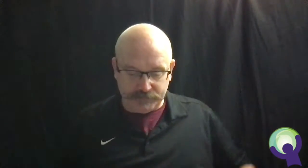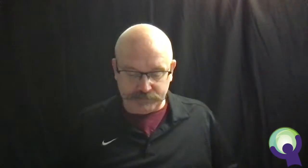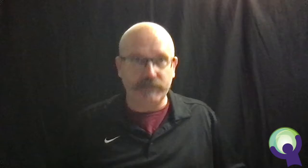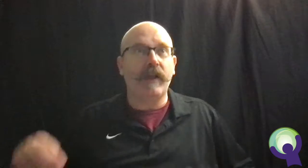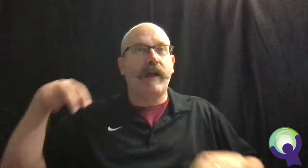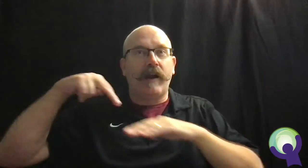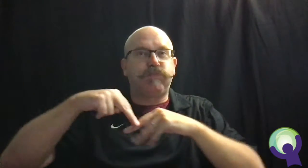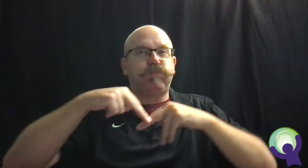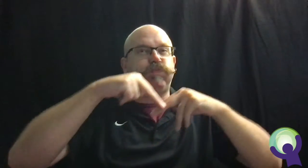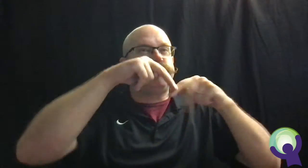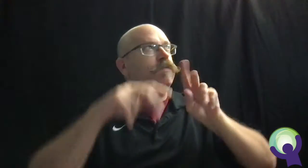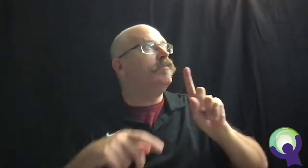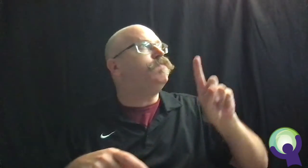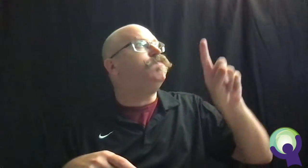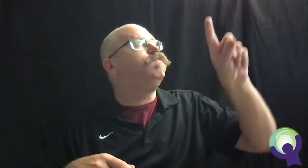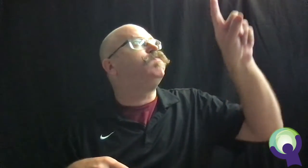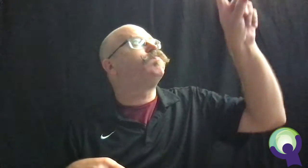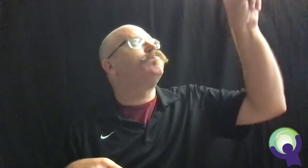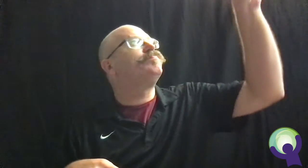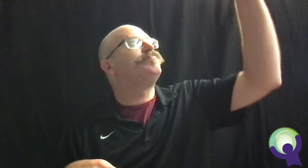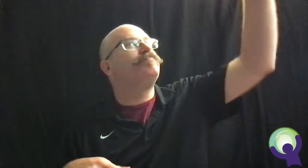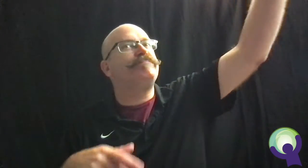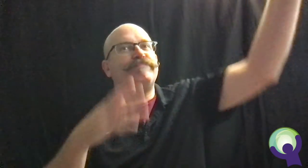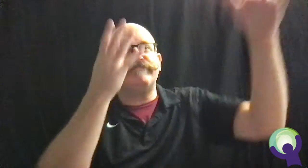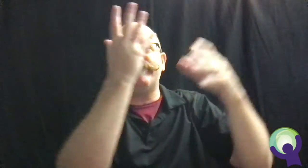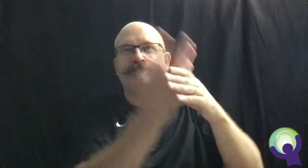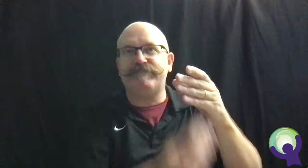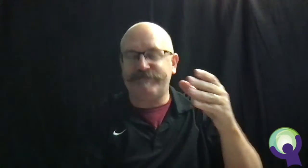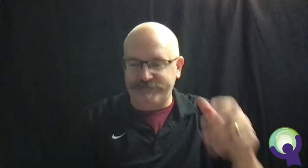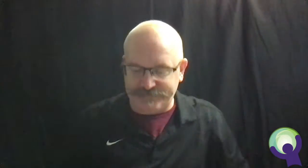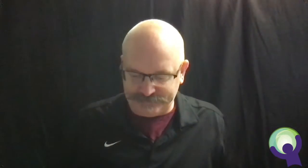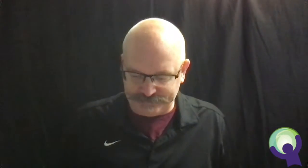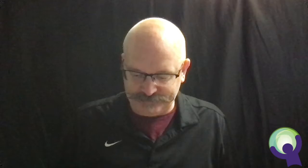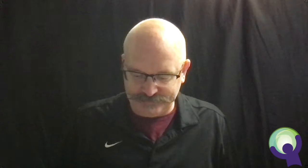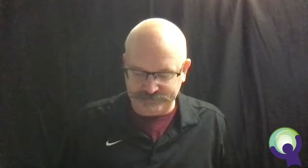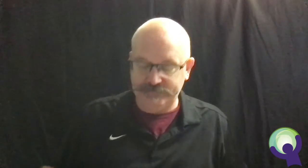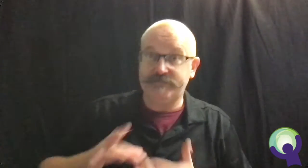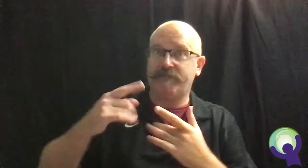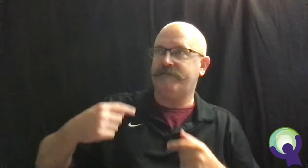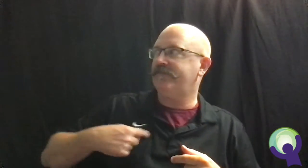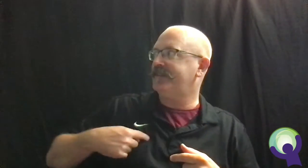escalators glide up and down, disappearing under floors.